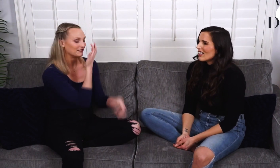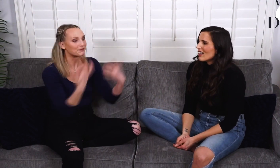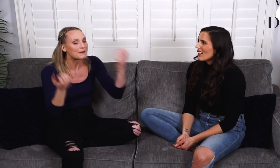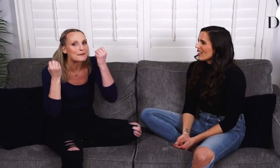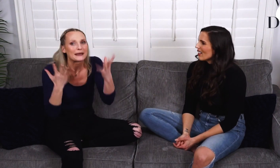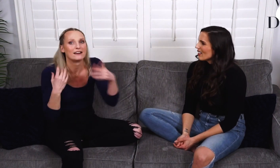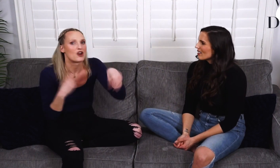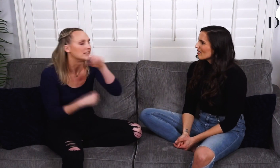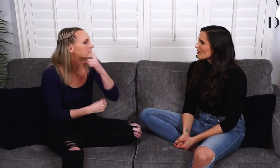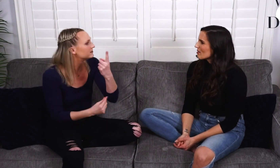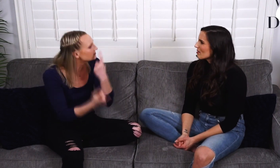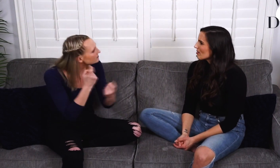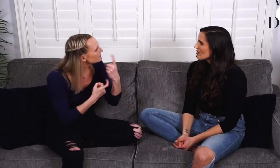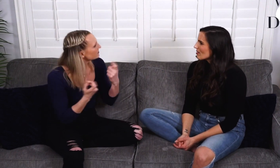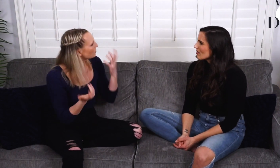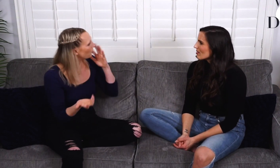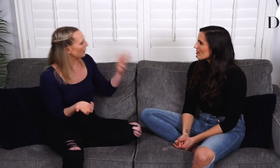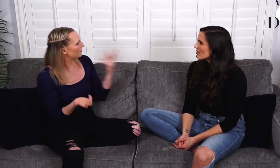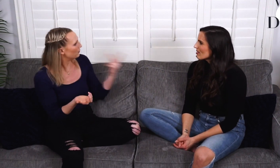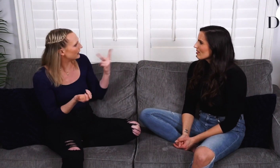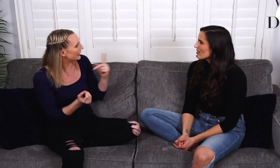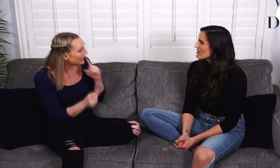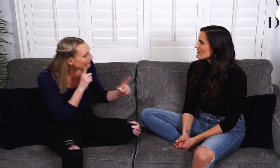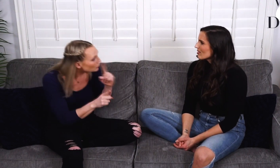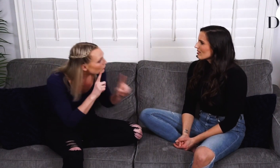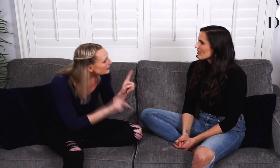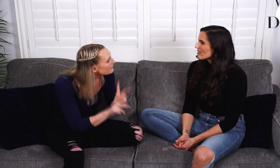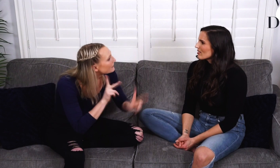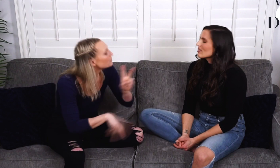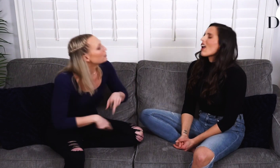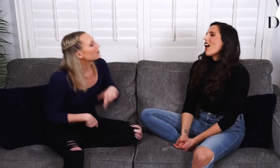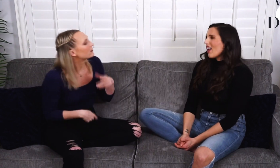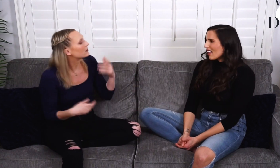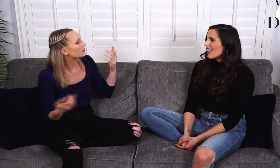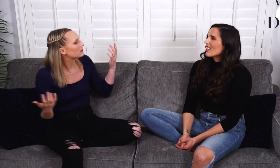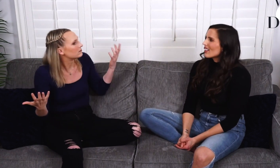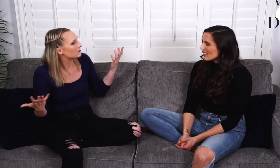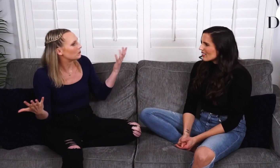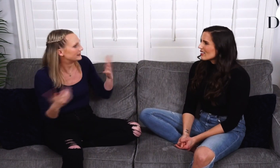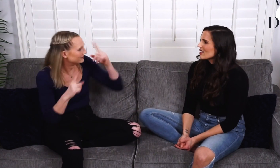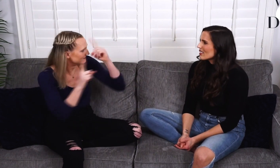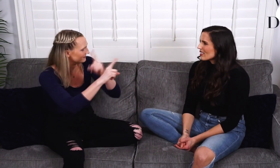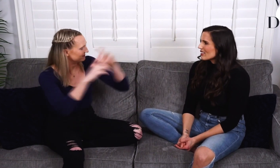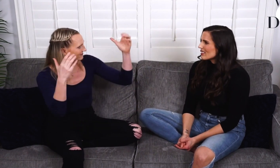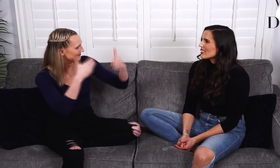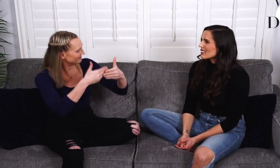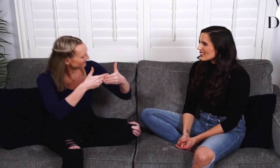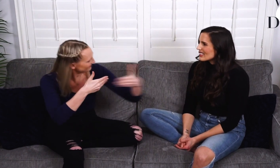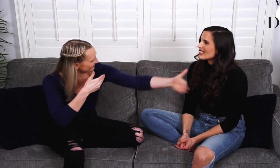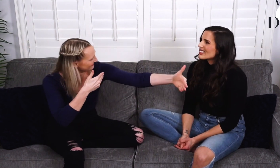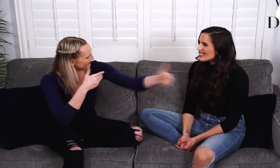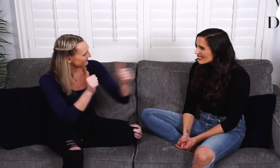So, many of you have asked if we are going to be interviewing people and what our podcast